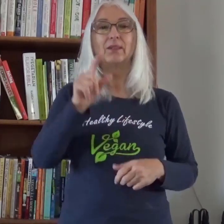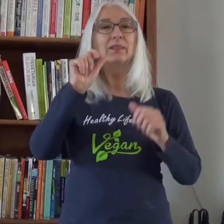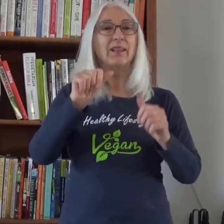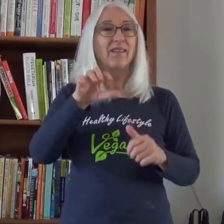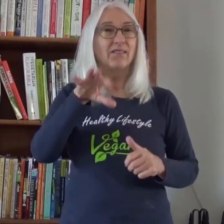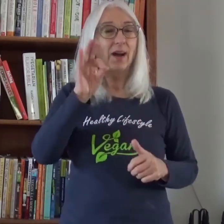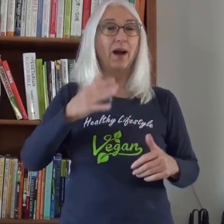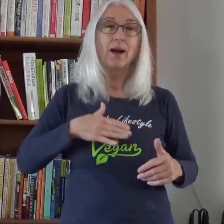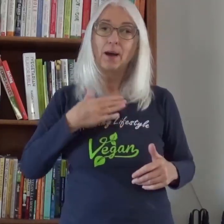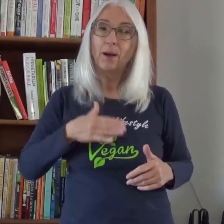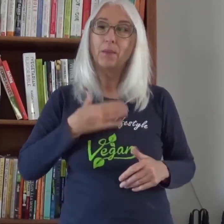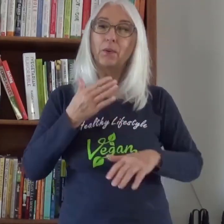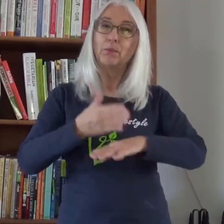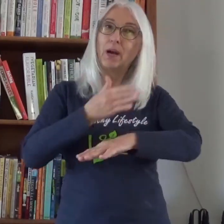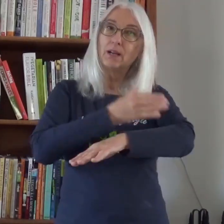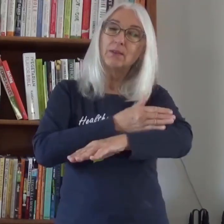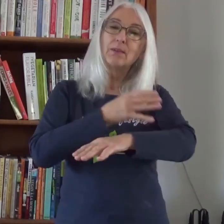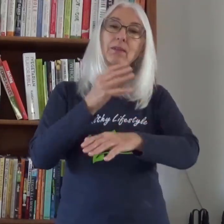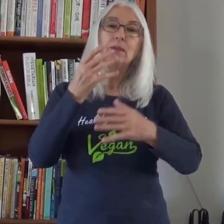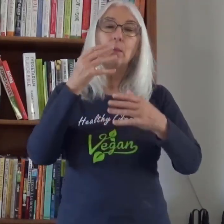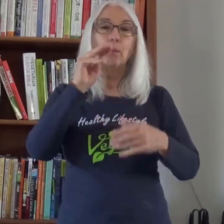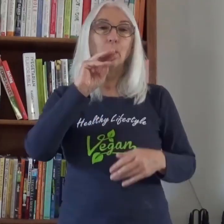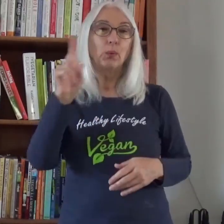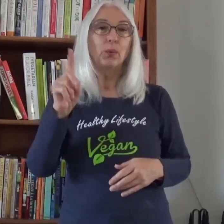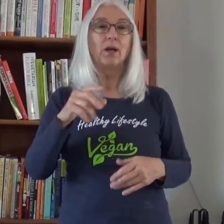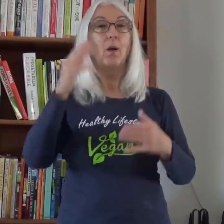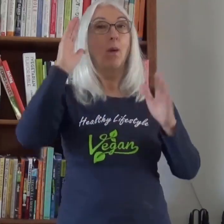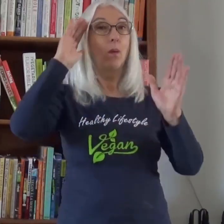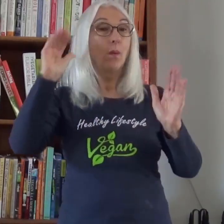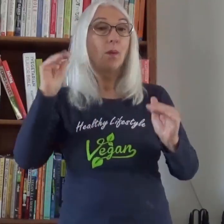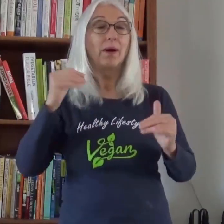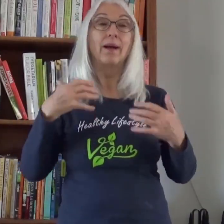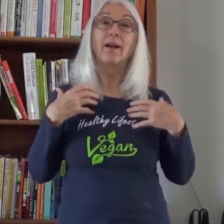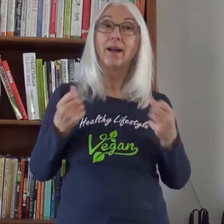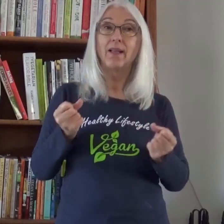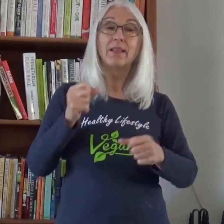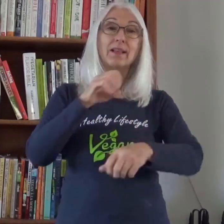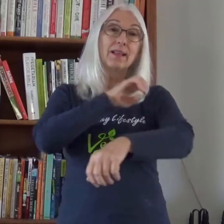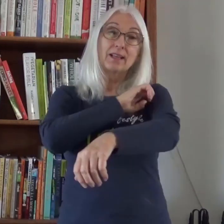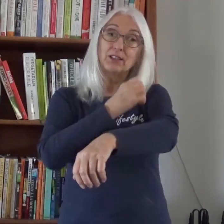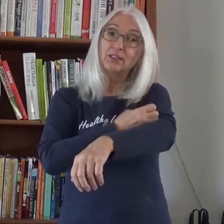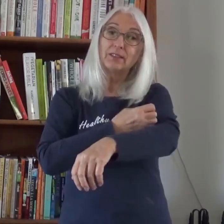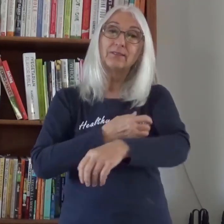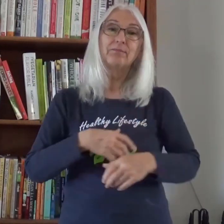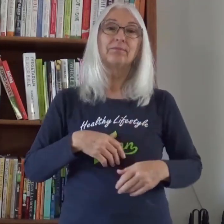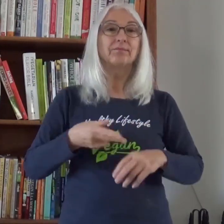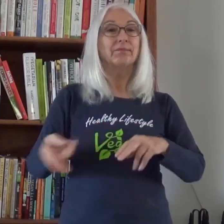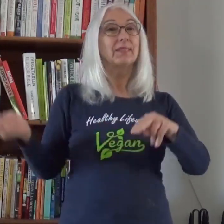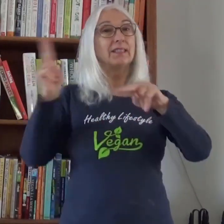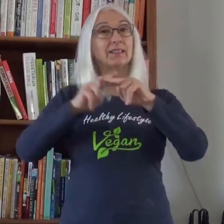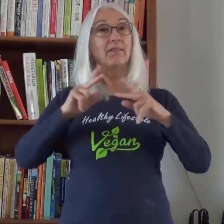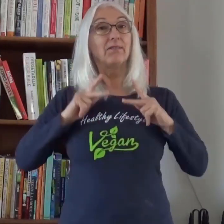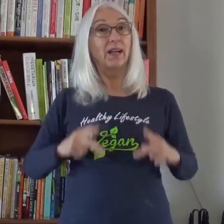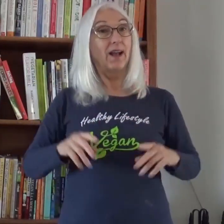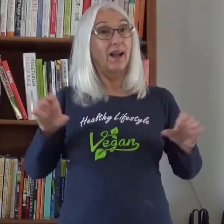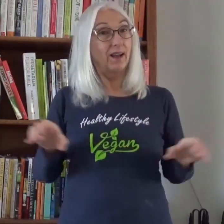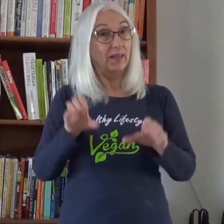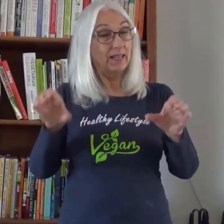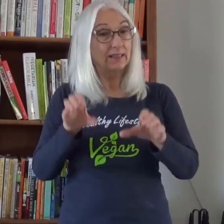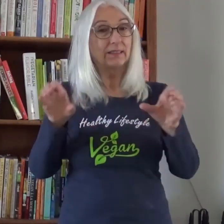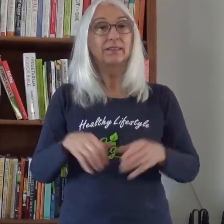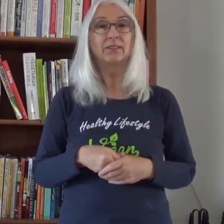You can find happiness, improved mood, hope, health, energy, increasing physical activity,